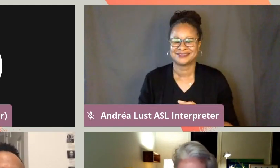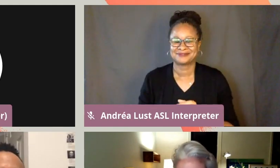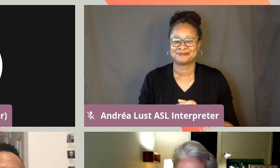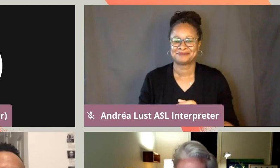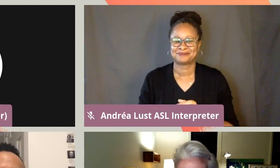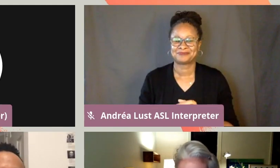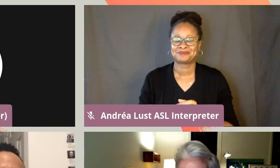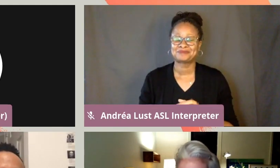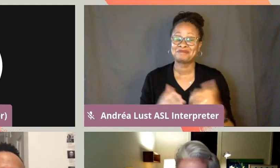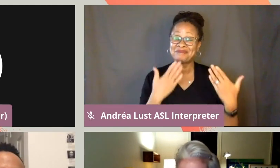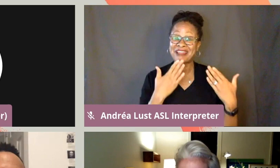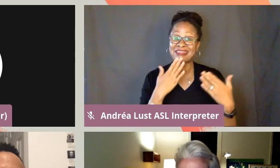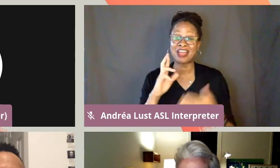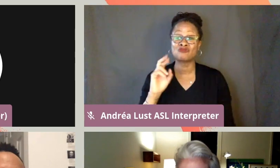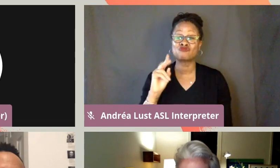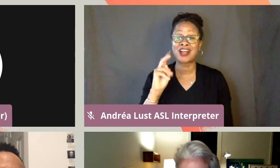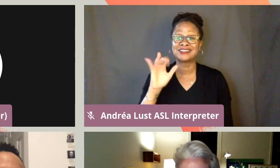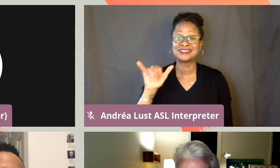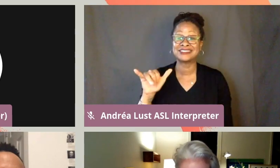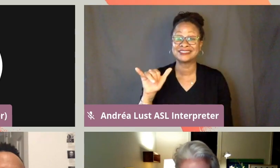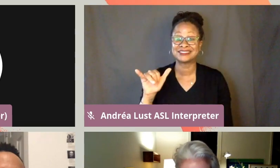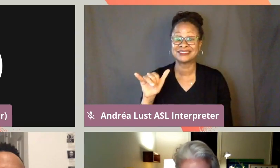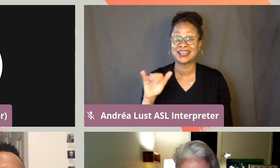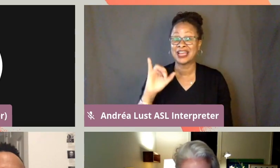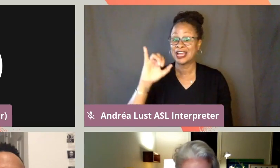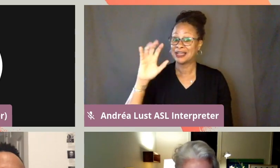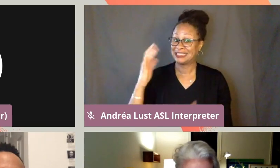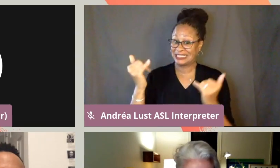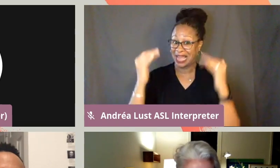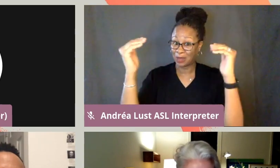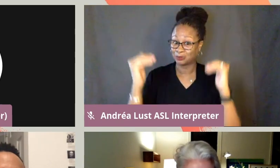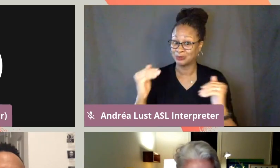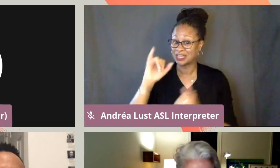Thanks, Rodney. Can we have Jim LeBrecht join us?